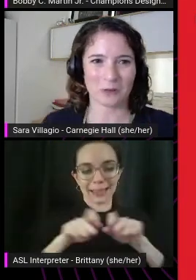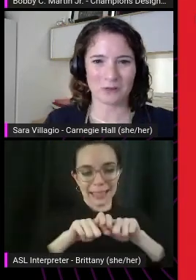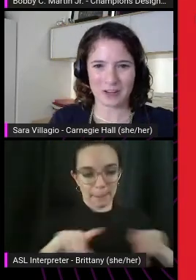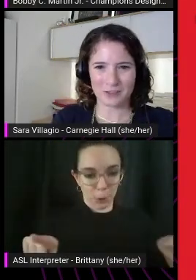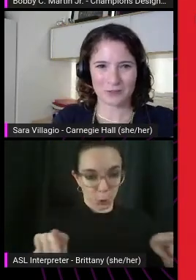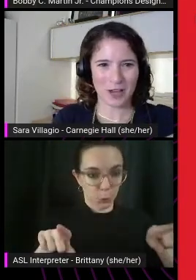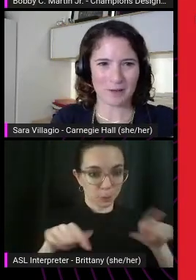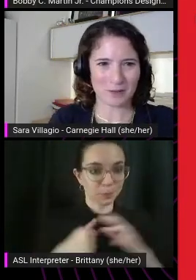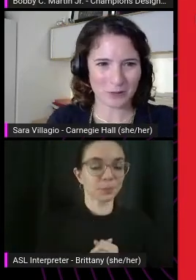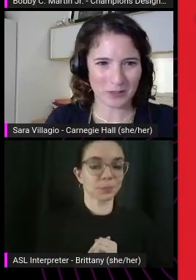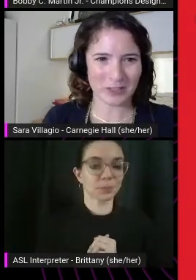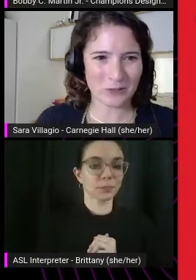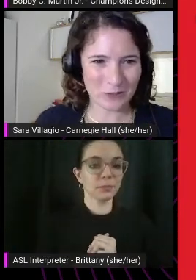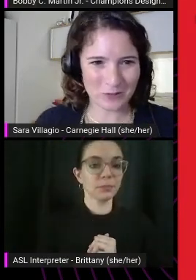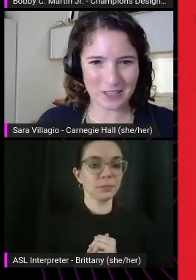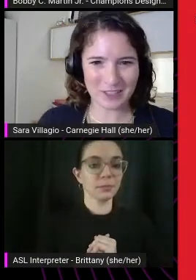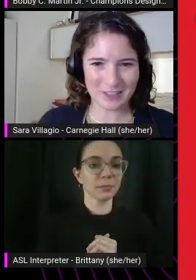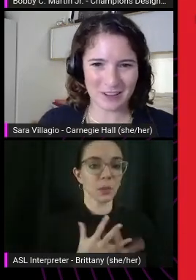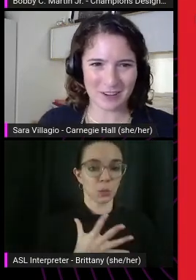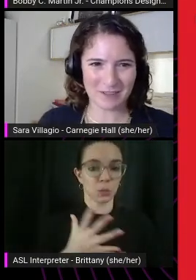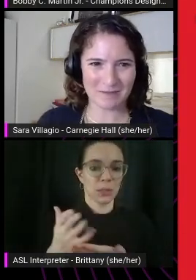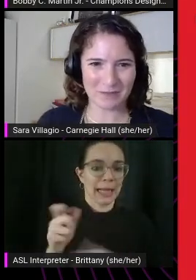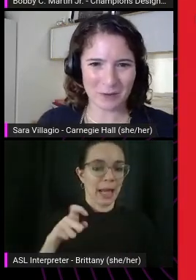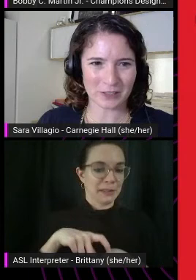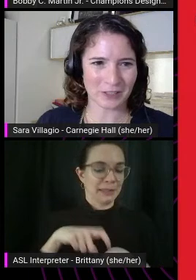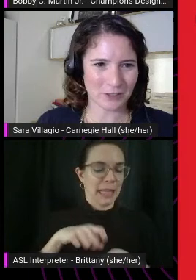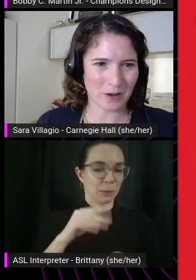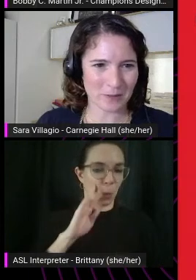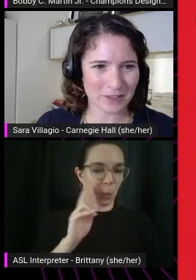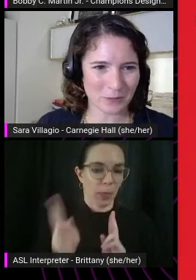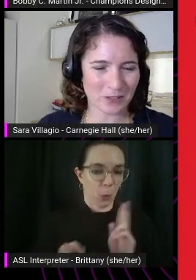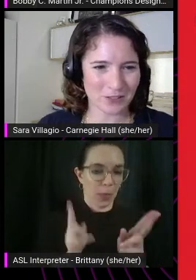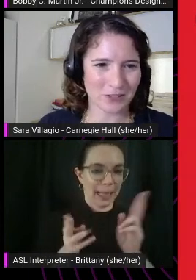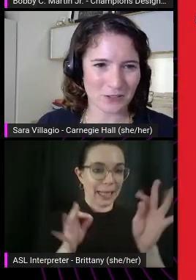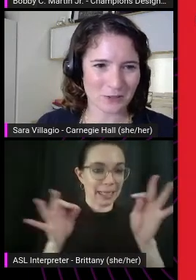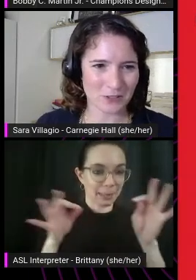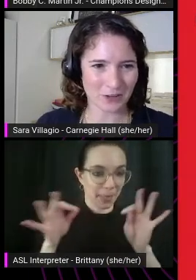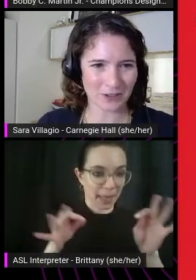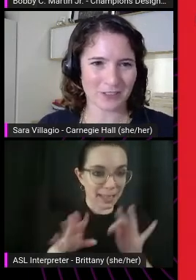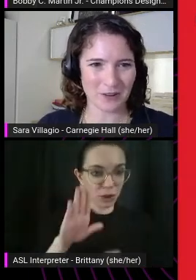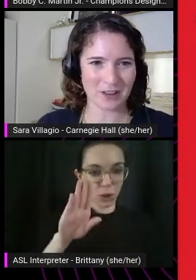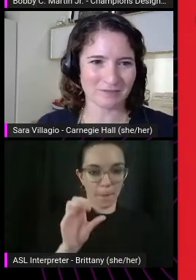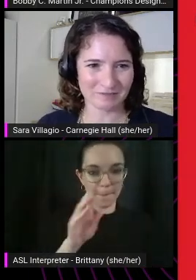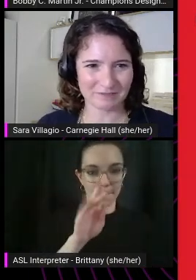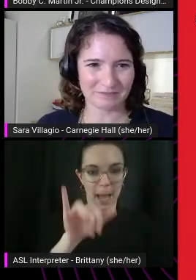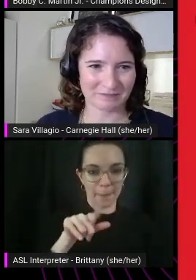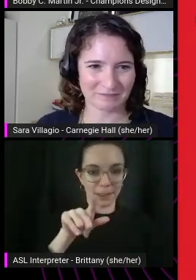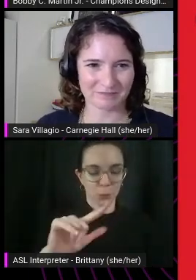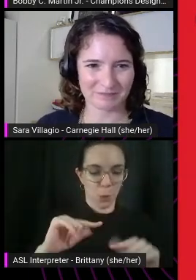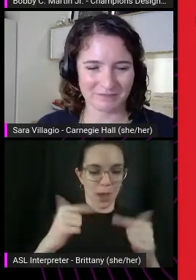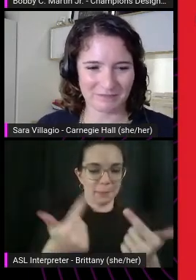We're running through time. So we're going to go through this, quickly. So Bobby, this one is on you to start. Go ahead. Okay. Sure.